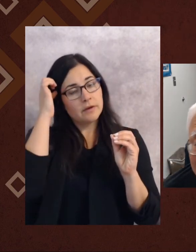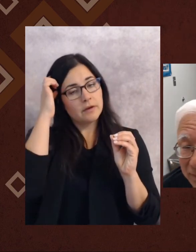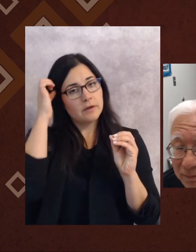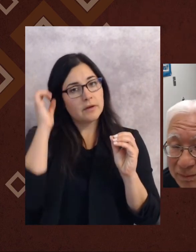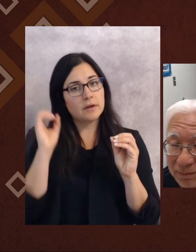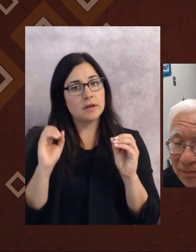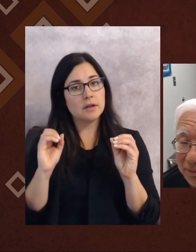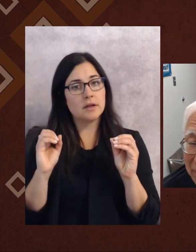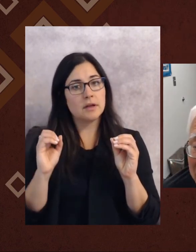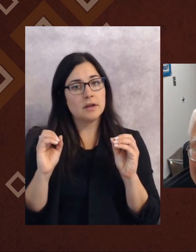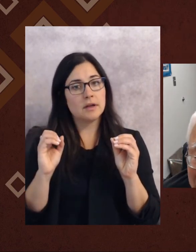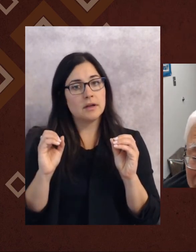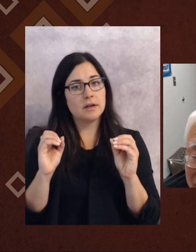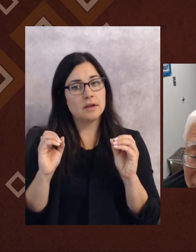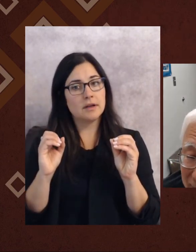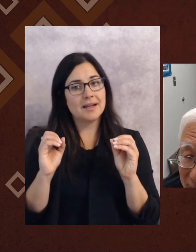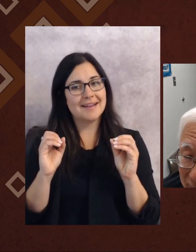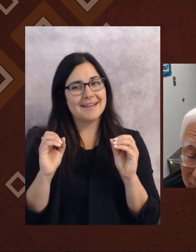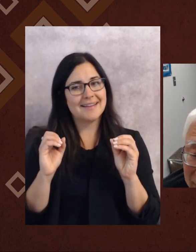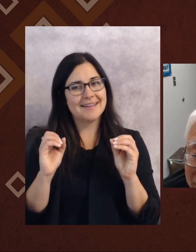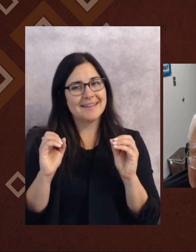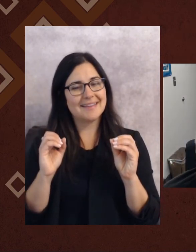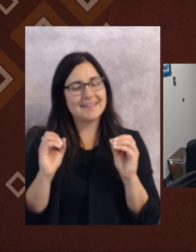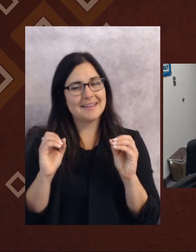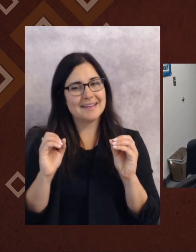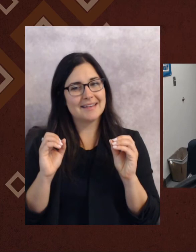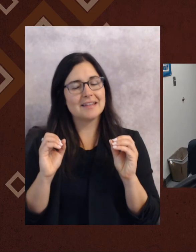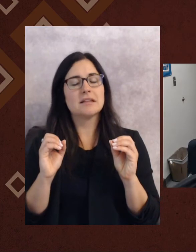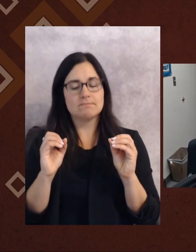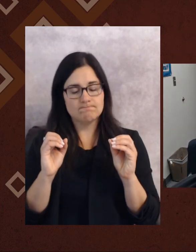what I'd like to say is just my my heartfelt appreciation